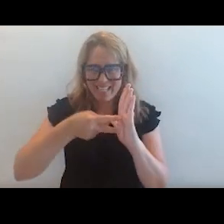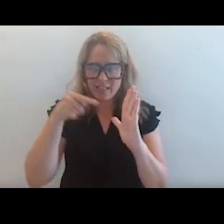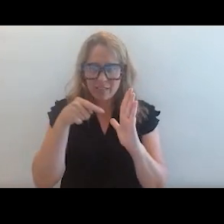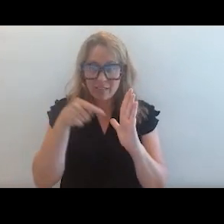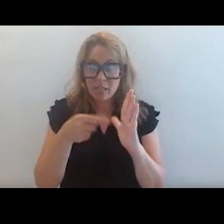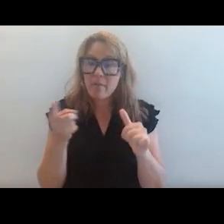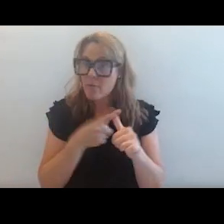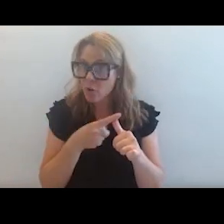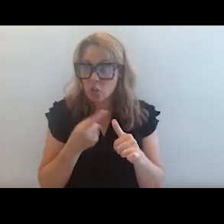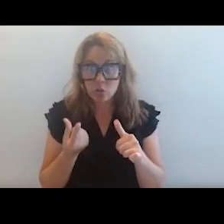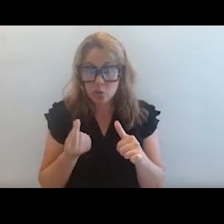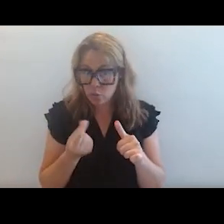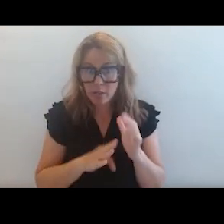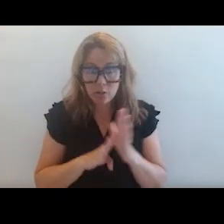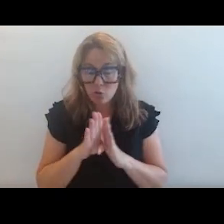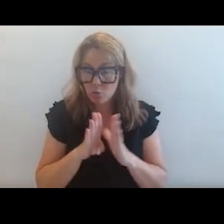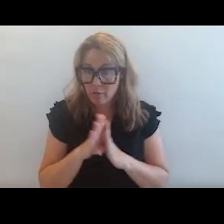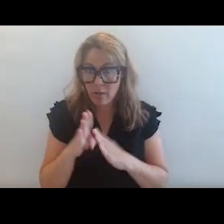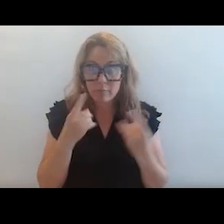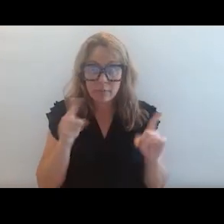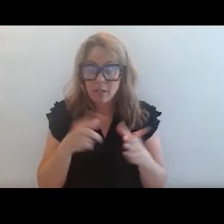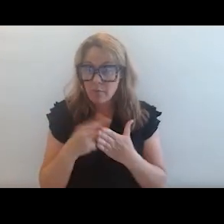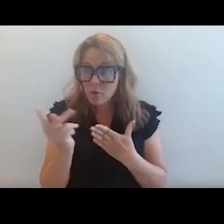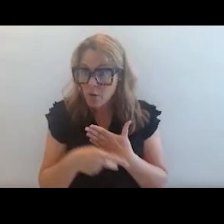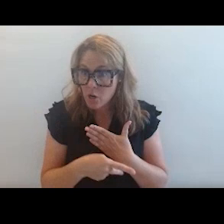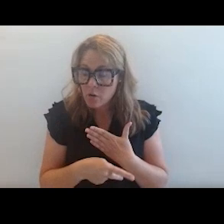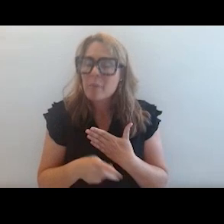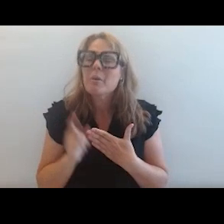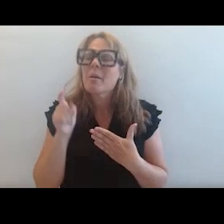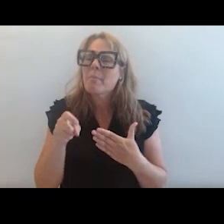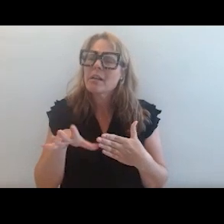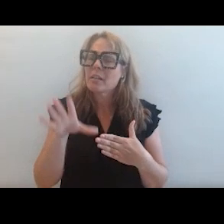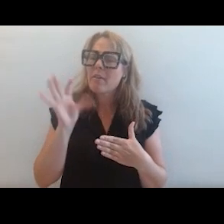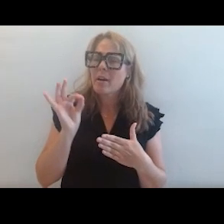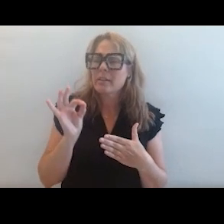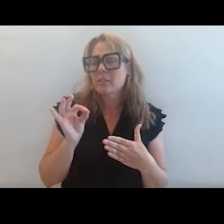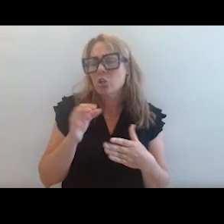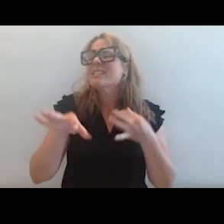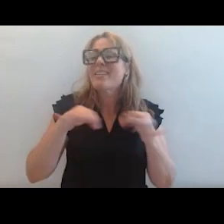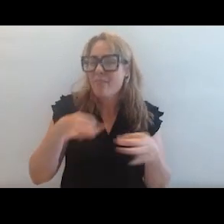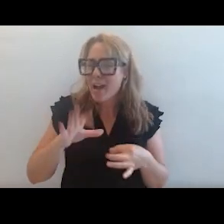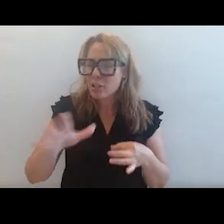The first step in developing successful programs is defining your training goals.